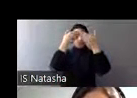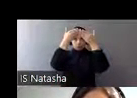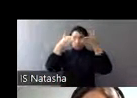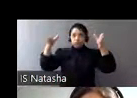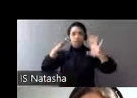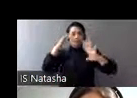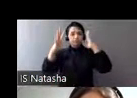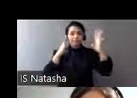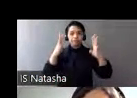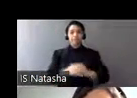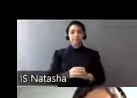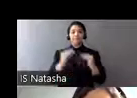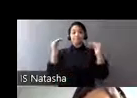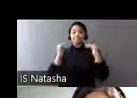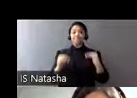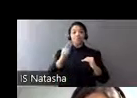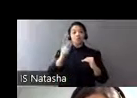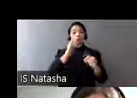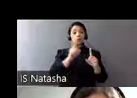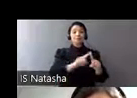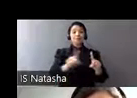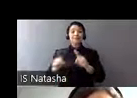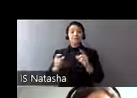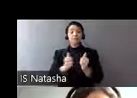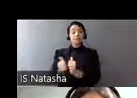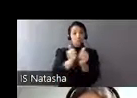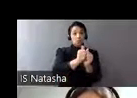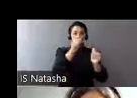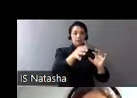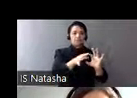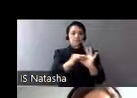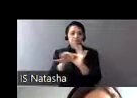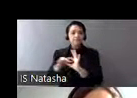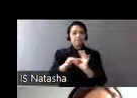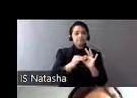for advocacy on disability data.